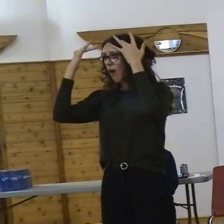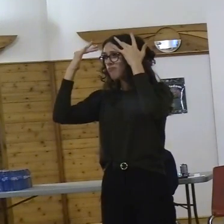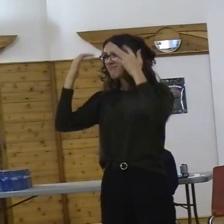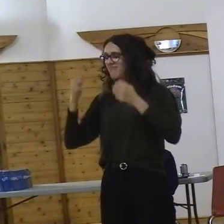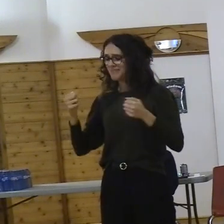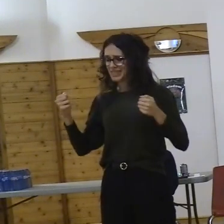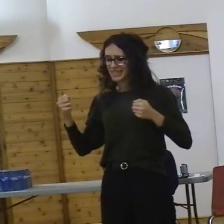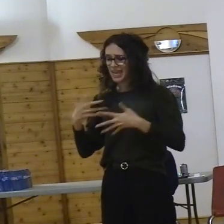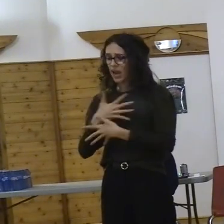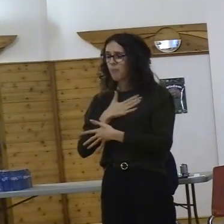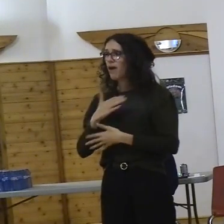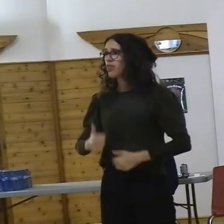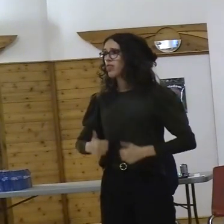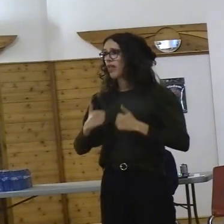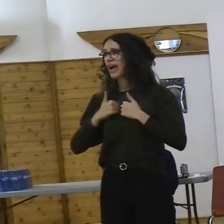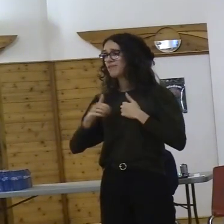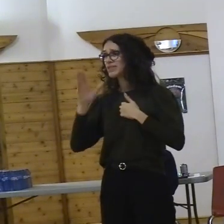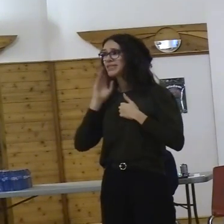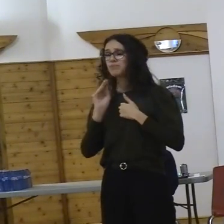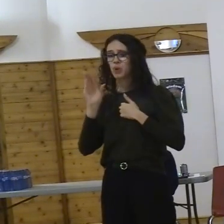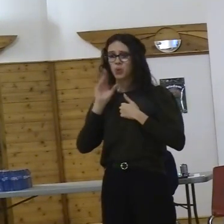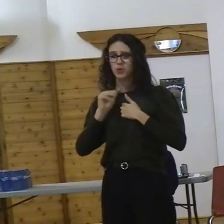And so because of that I tried to end my life.